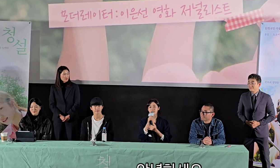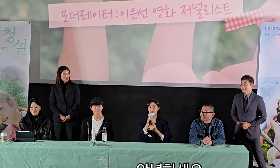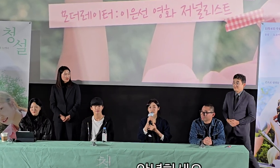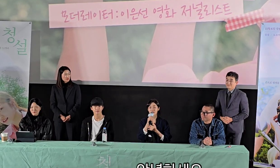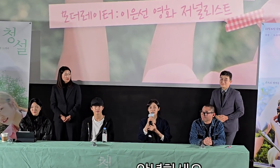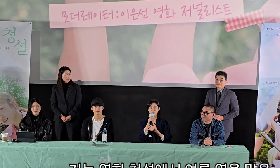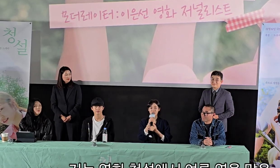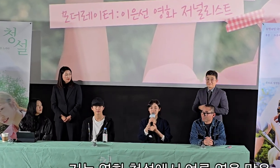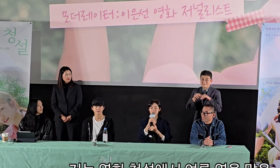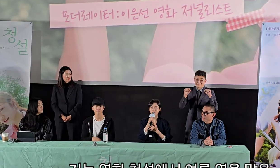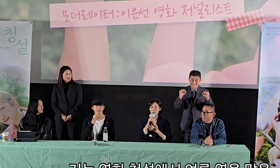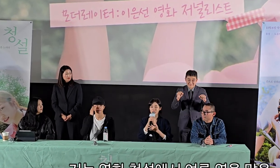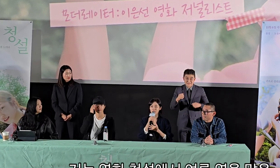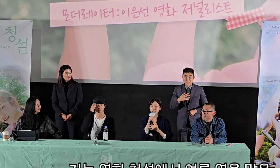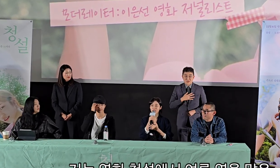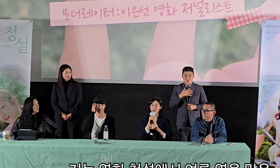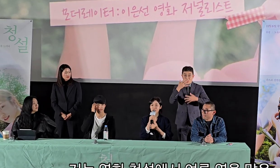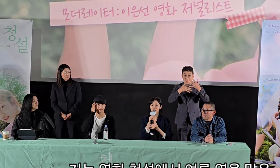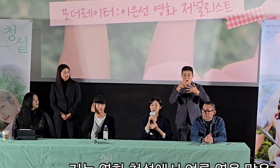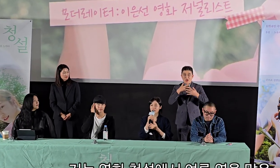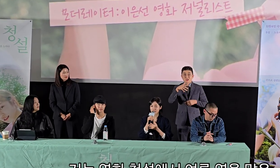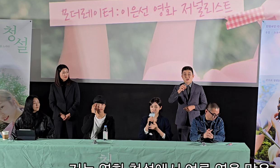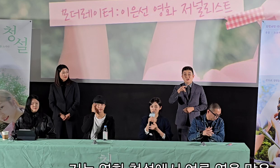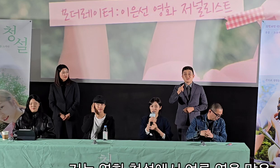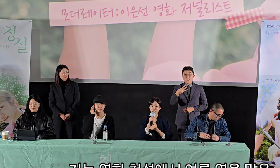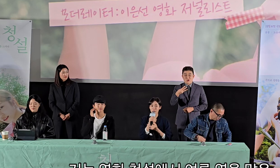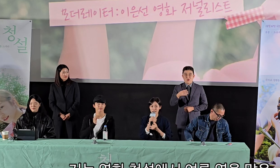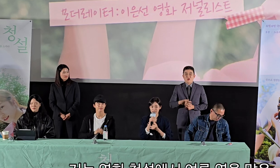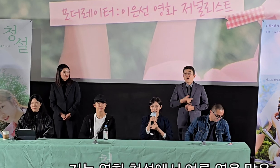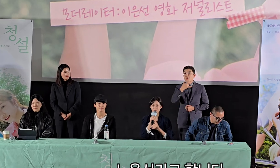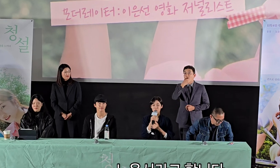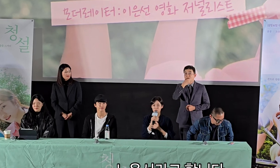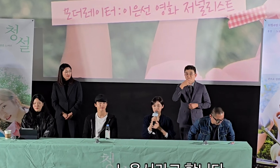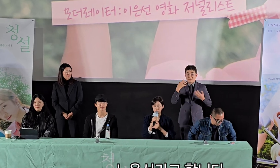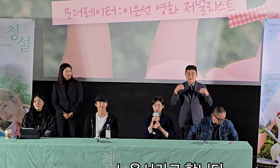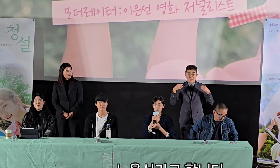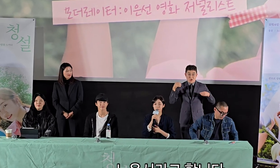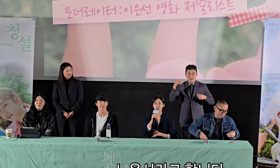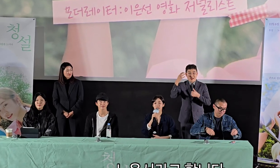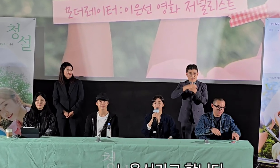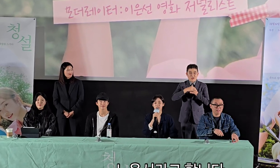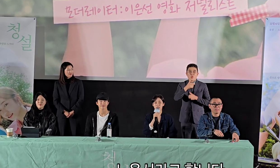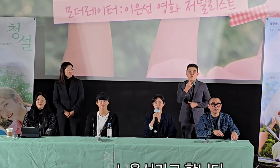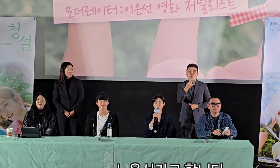Hello, my name is Yoon-seo Noh, who plays Yeo-reum in the movie Cheong-seol.